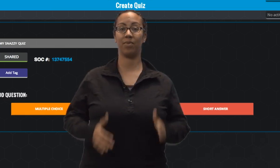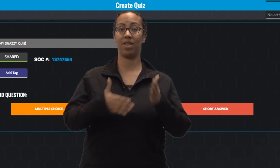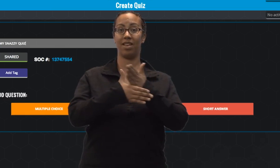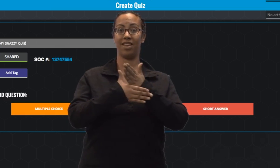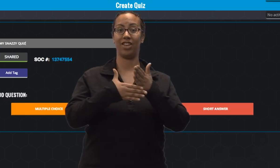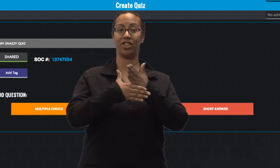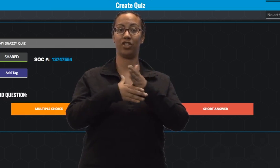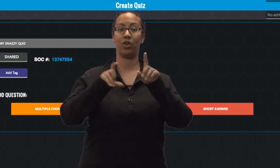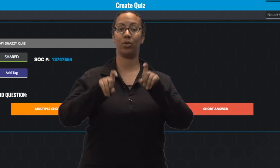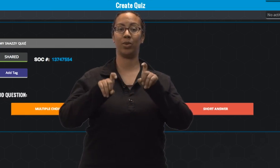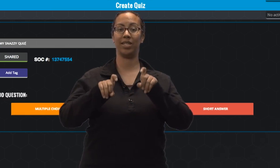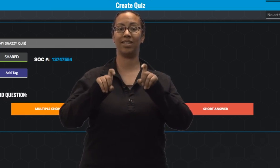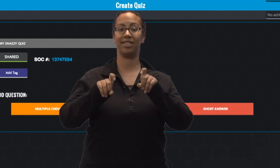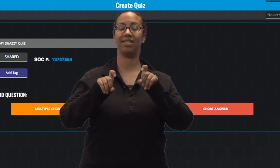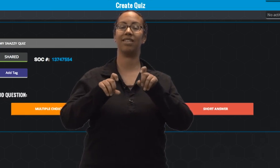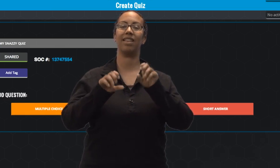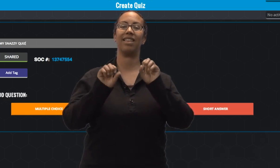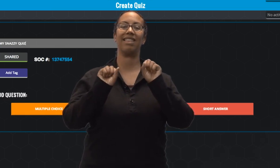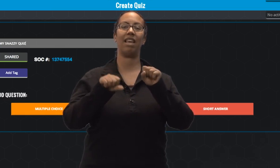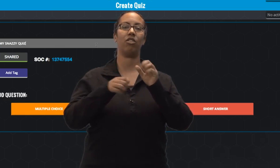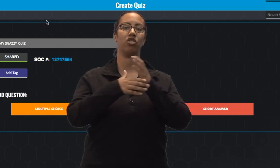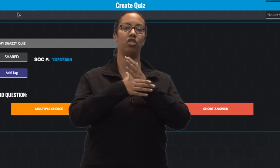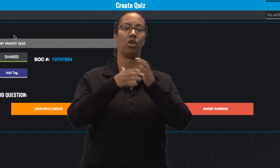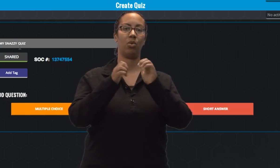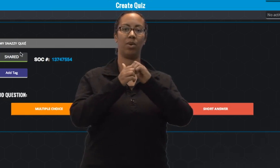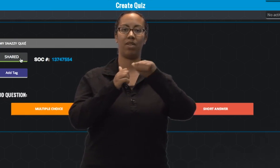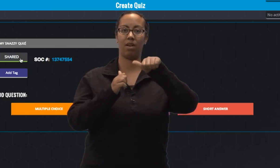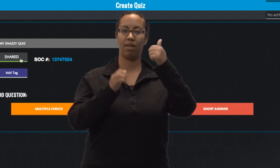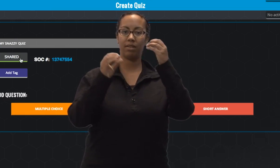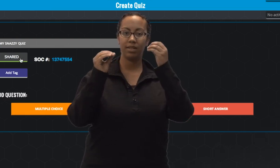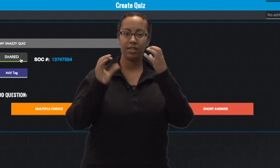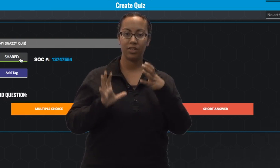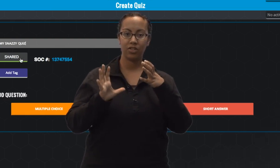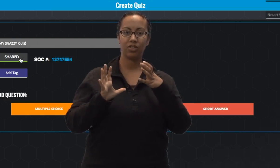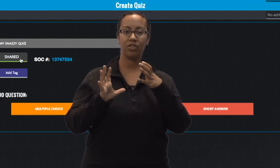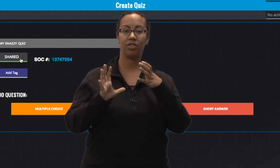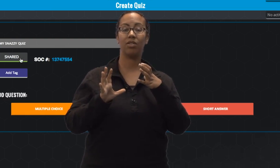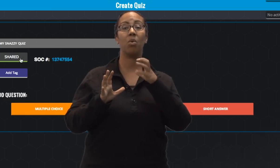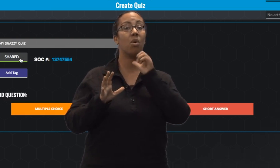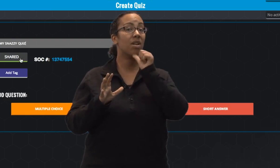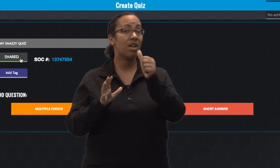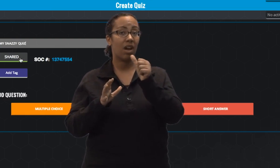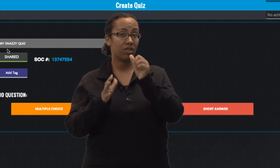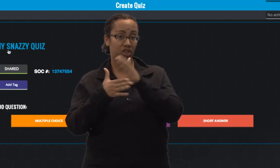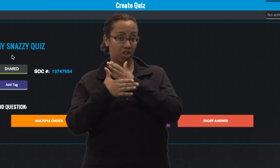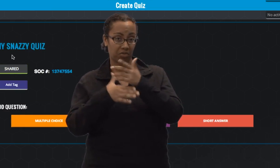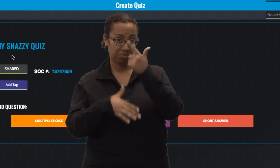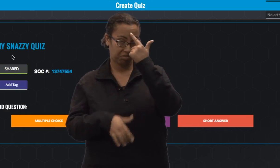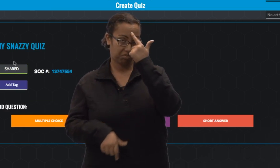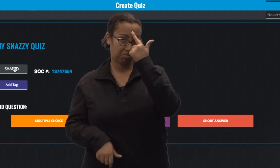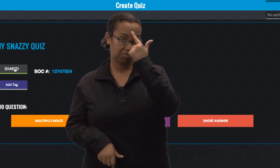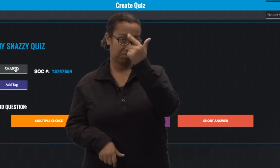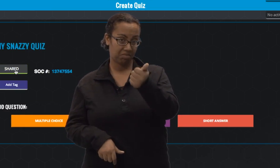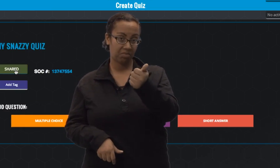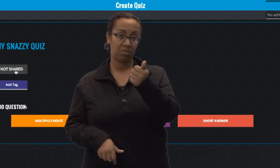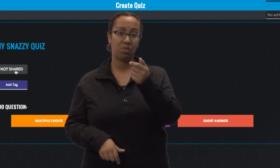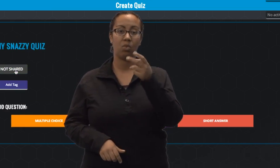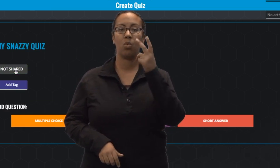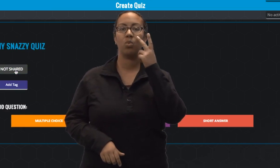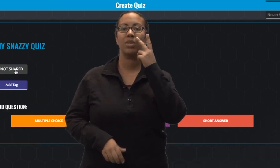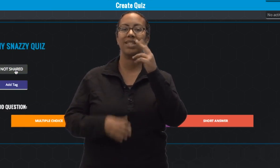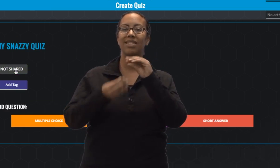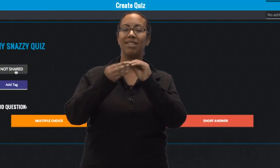And you can share it with other teachers, or you can have it not be a shared quiz.